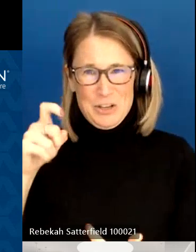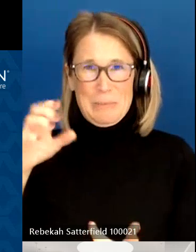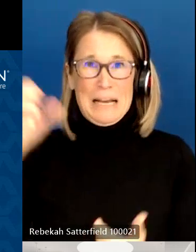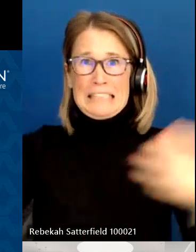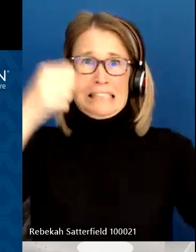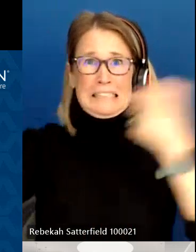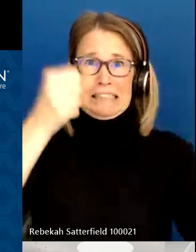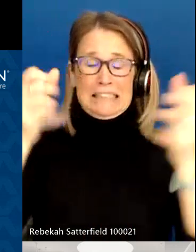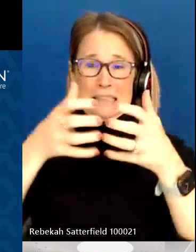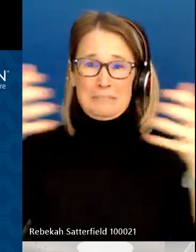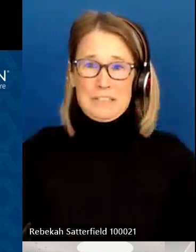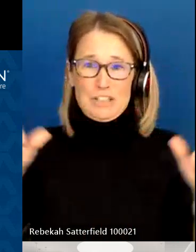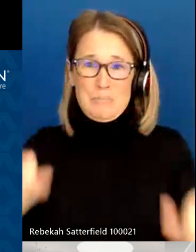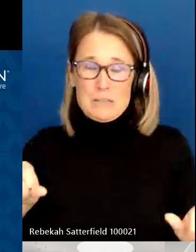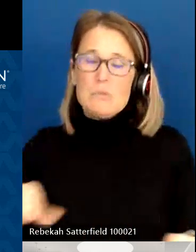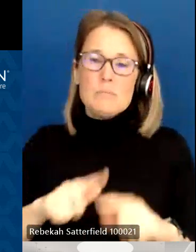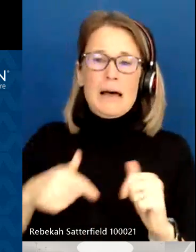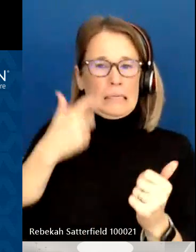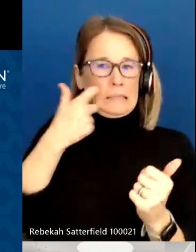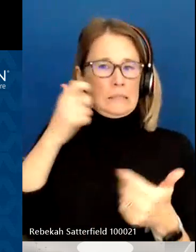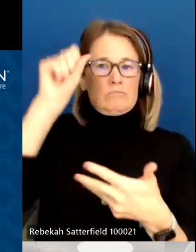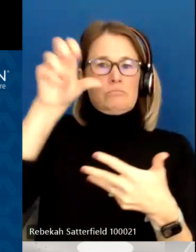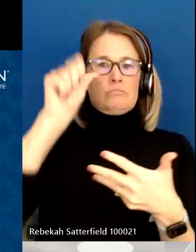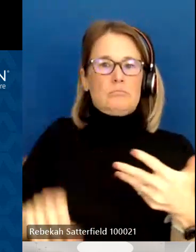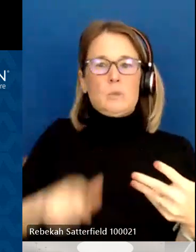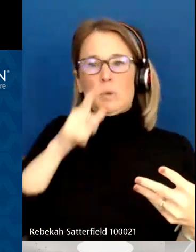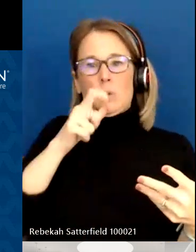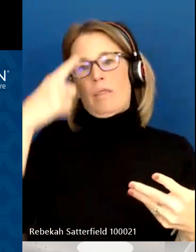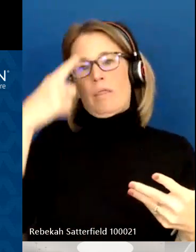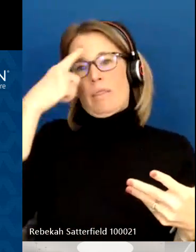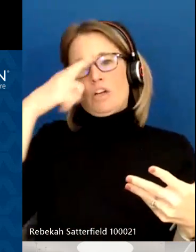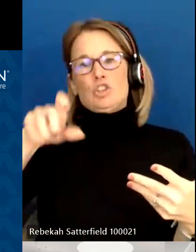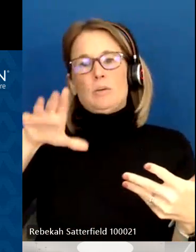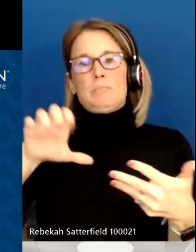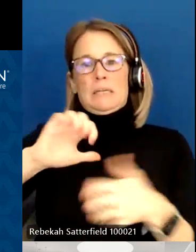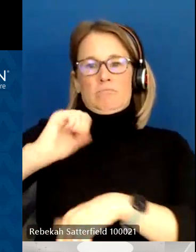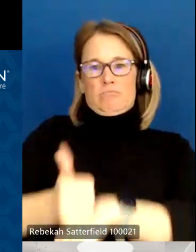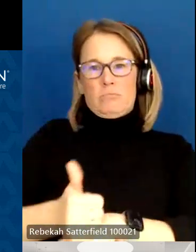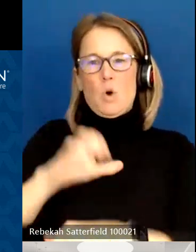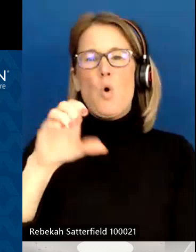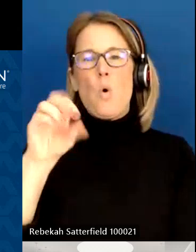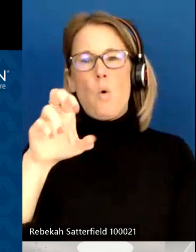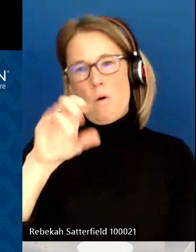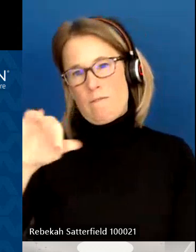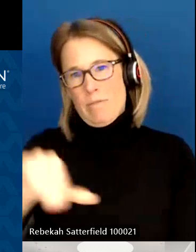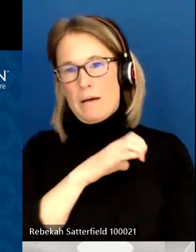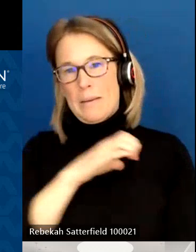individuals that come to mind that that could form the core of that type of of committee thank you